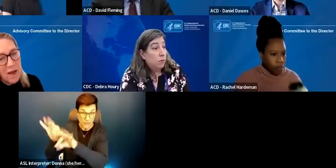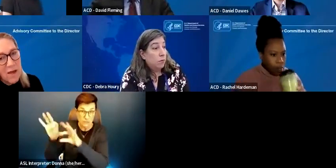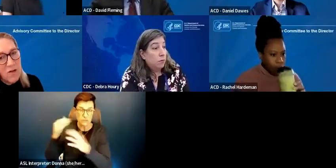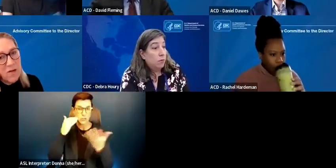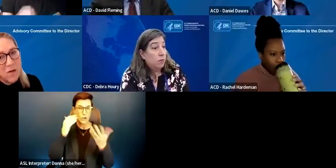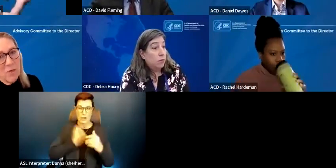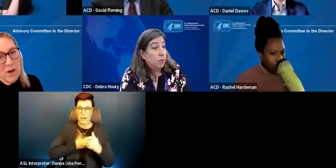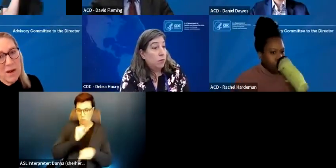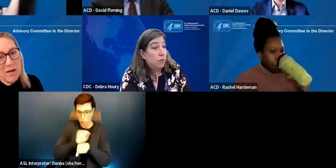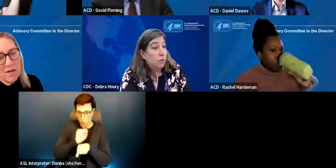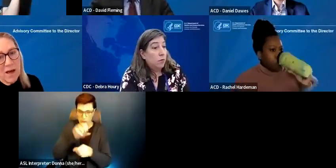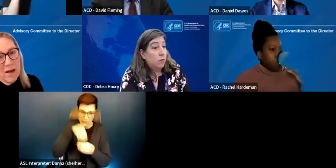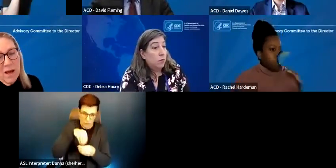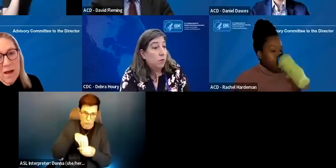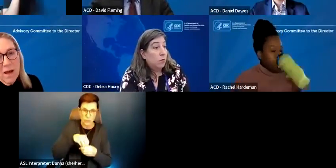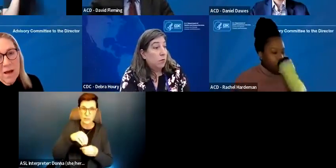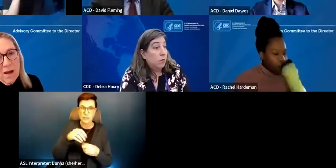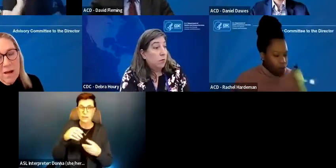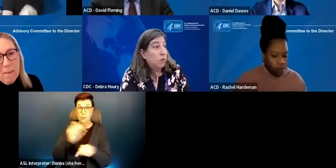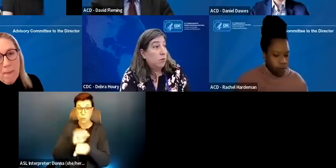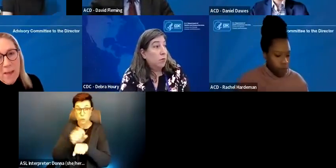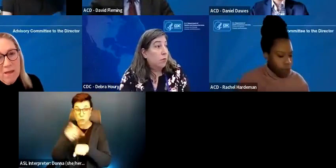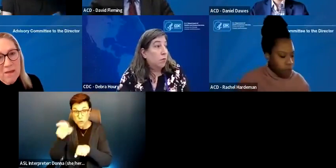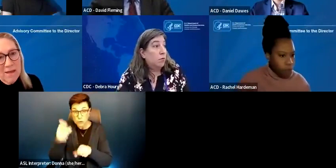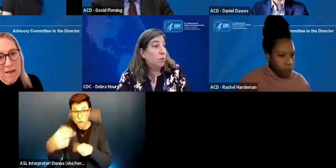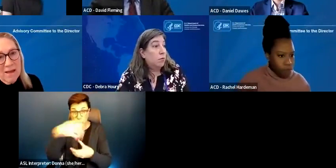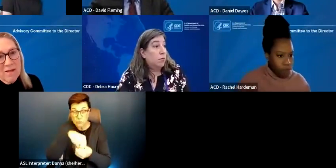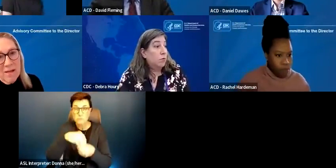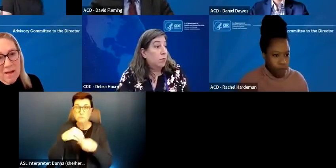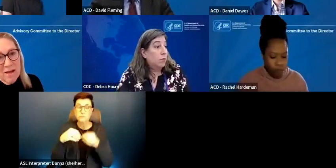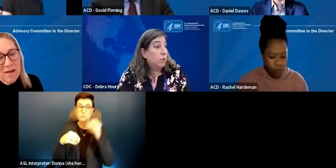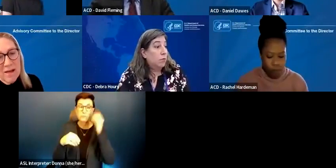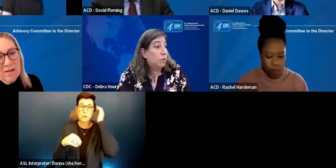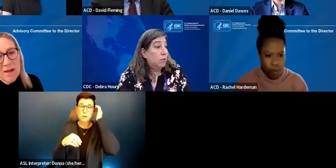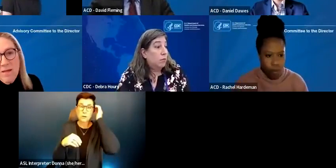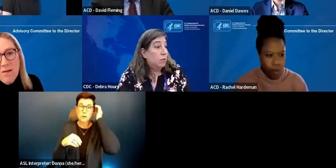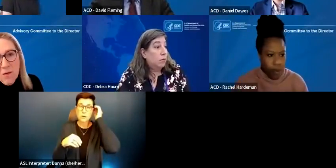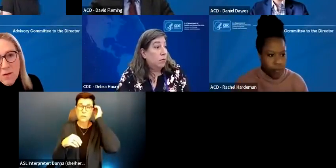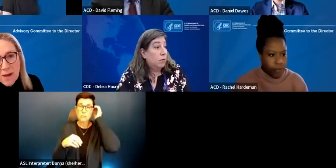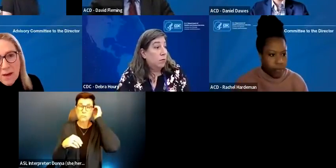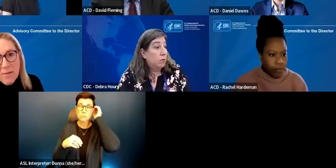in the agency you're putting into that is, it's only going